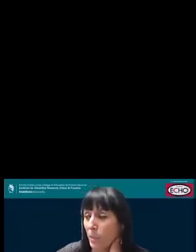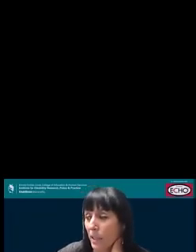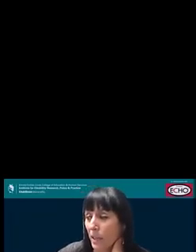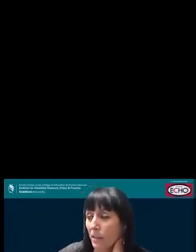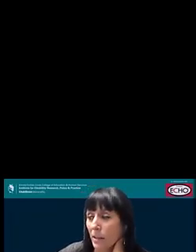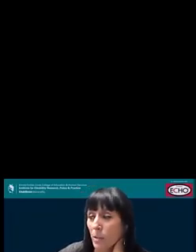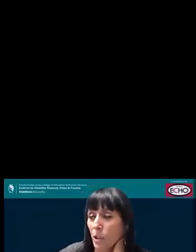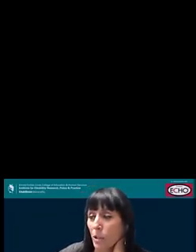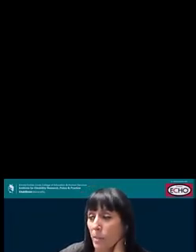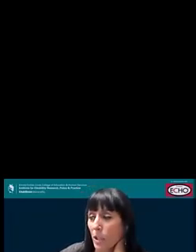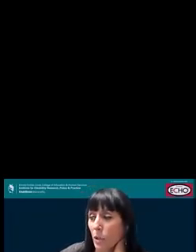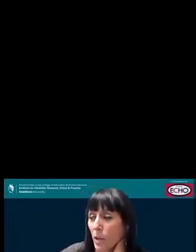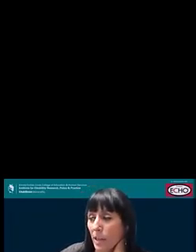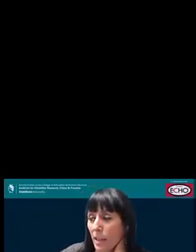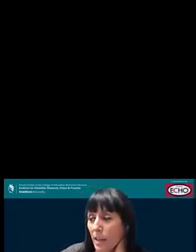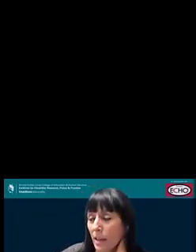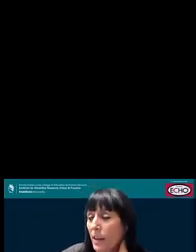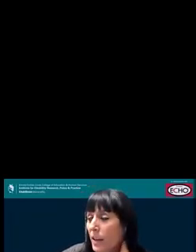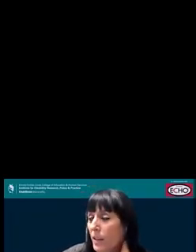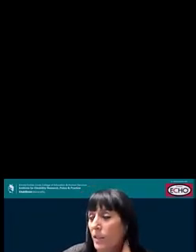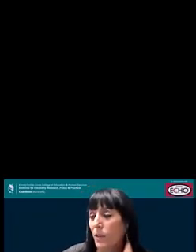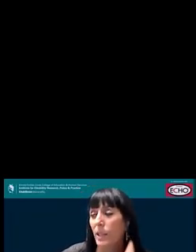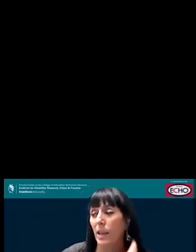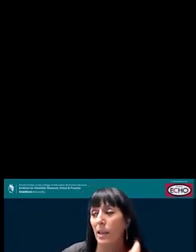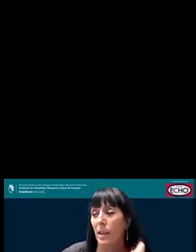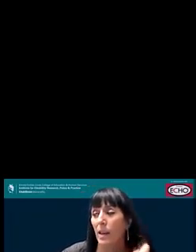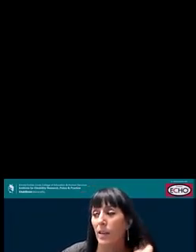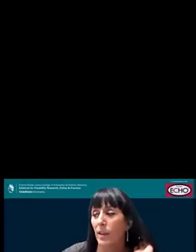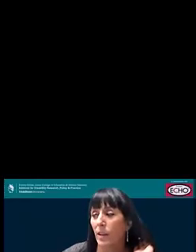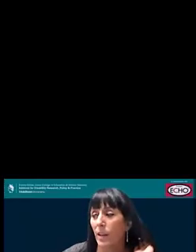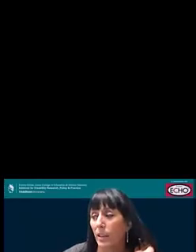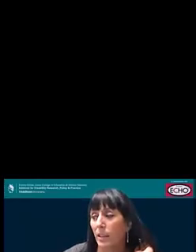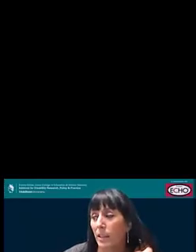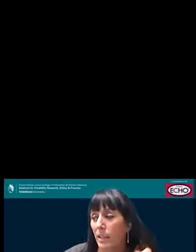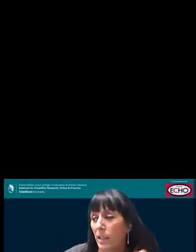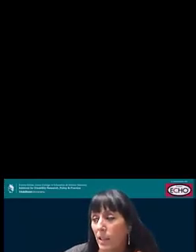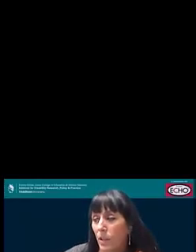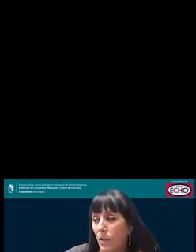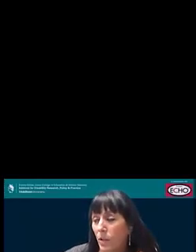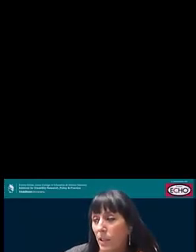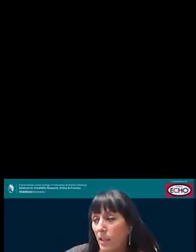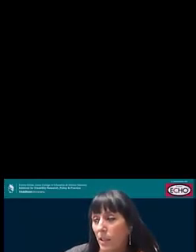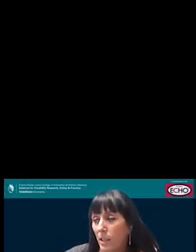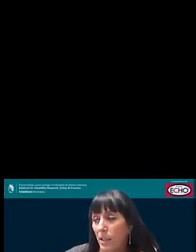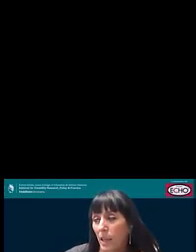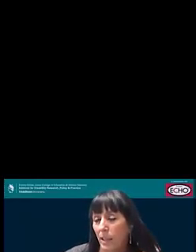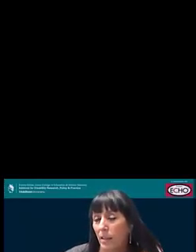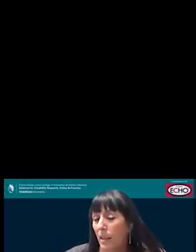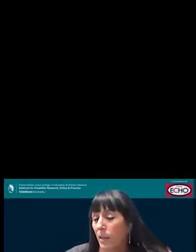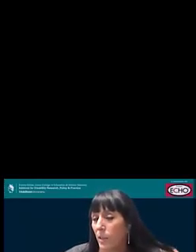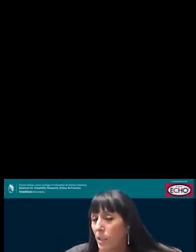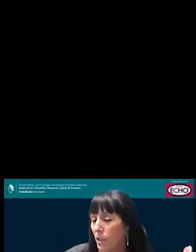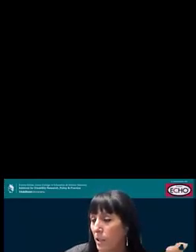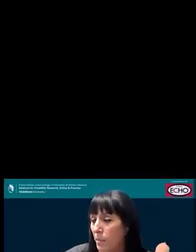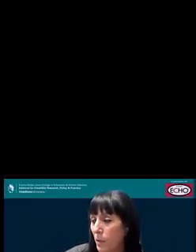breakout group, she'll be joining there. So again, Heather and Kristin, you guys are going to tackle that question number